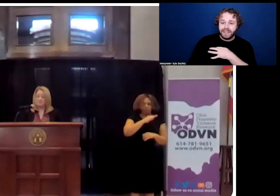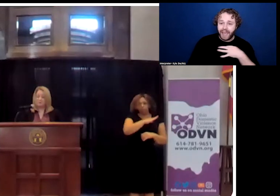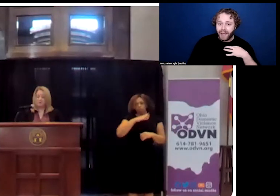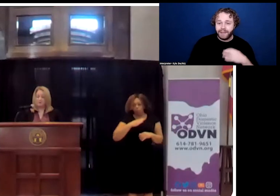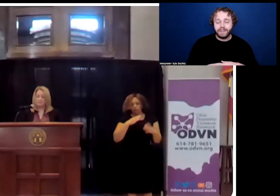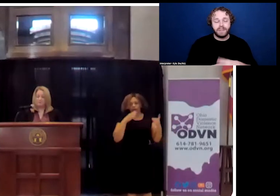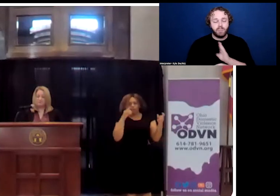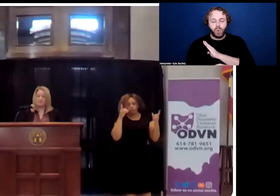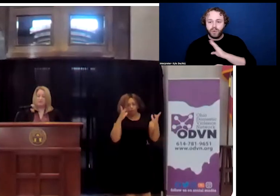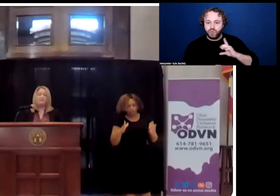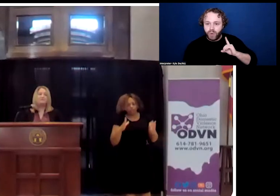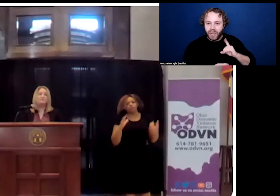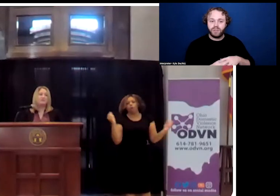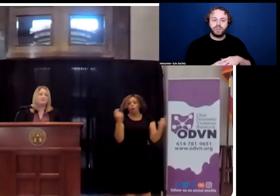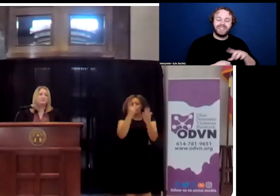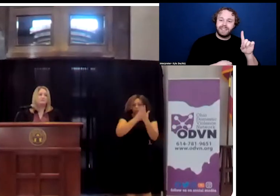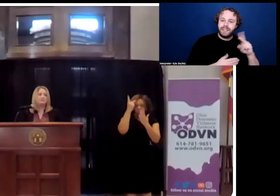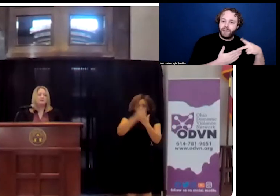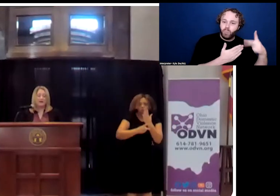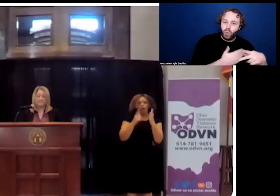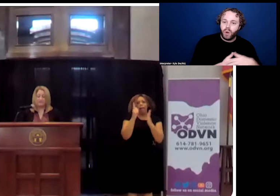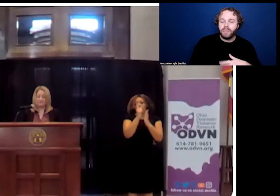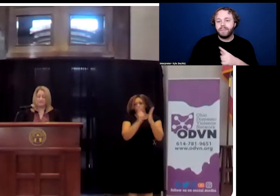programs, legislators and advocates.